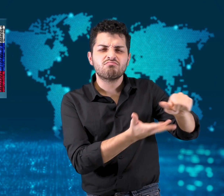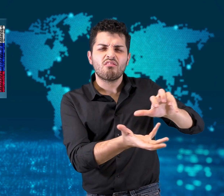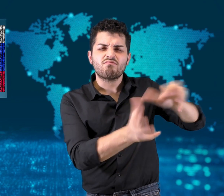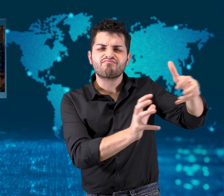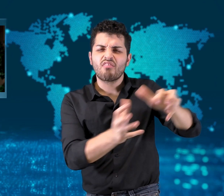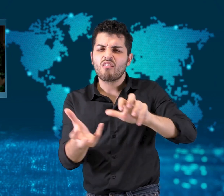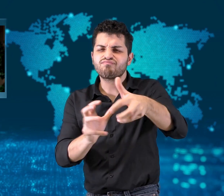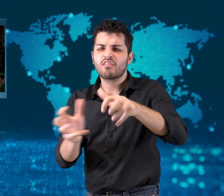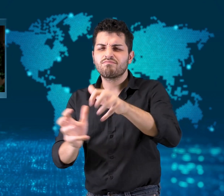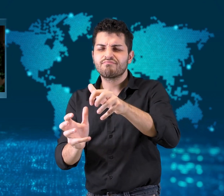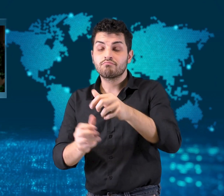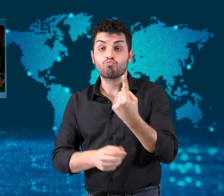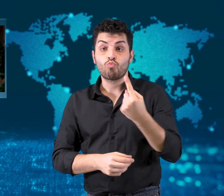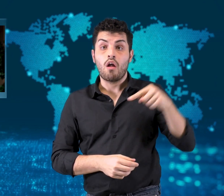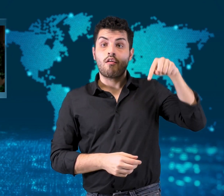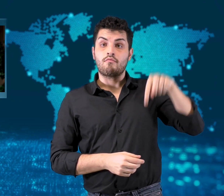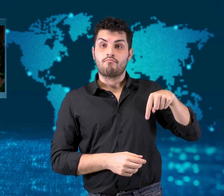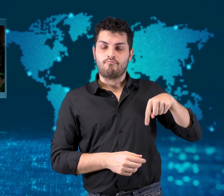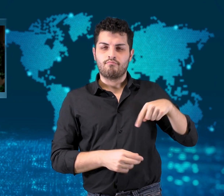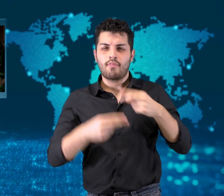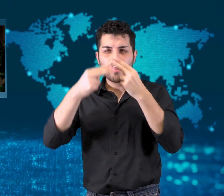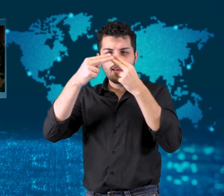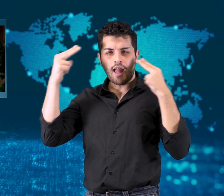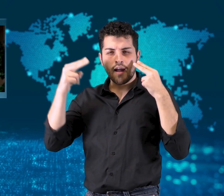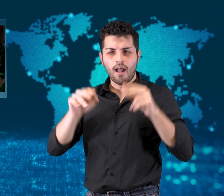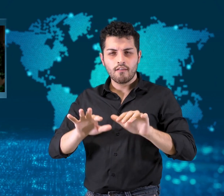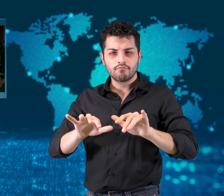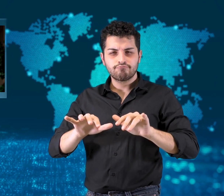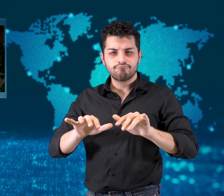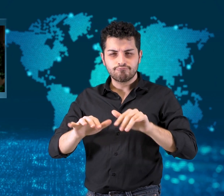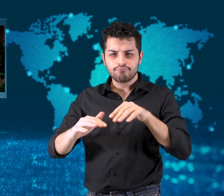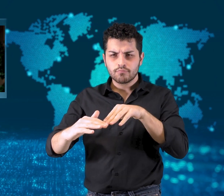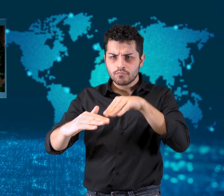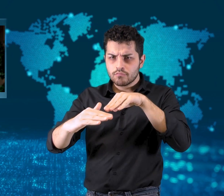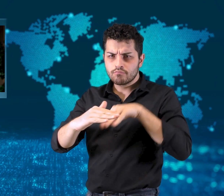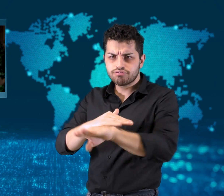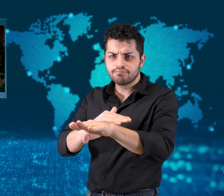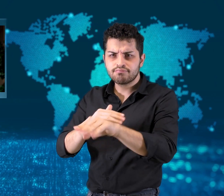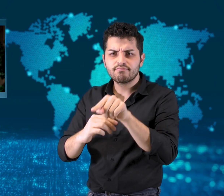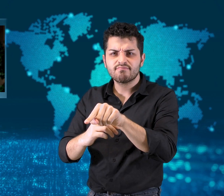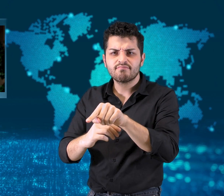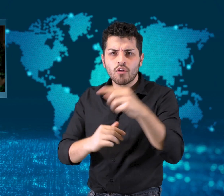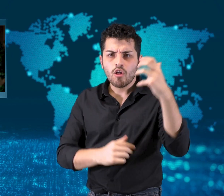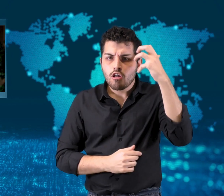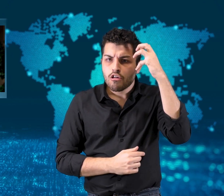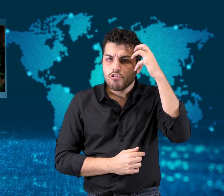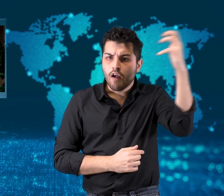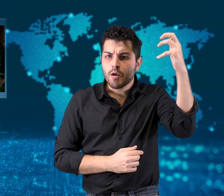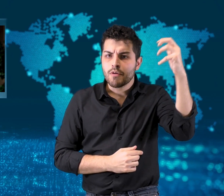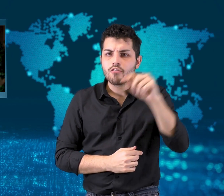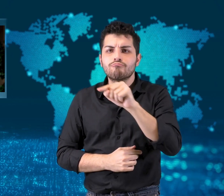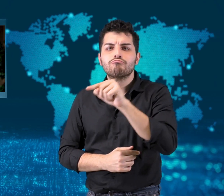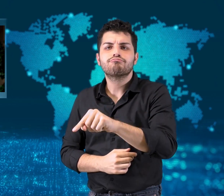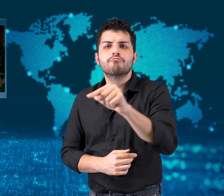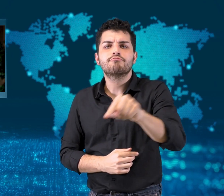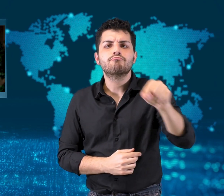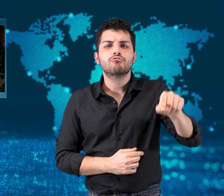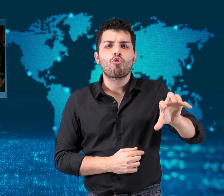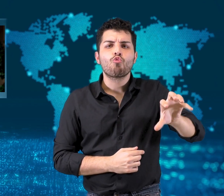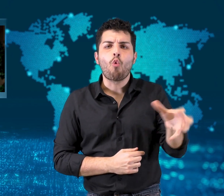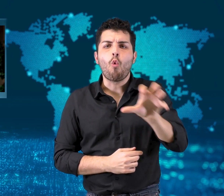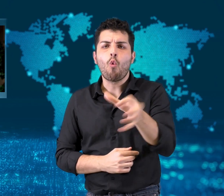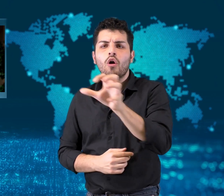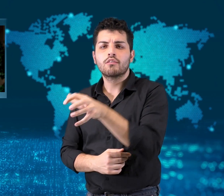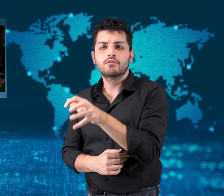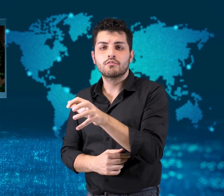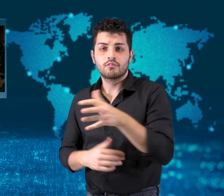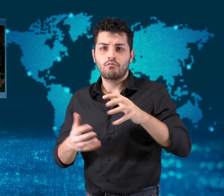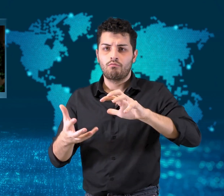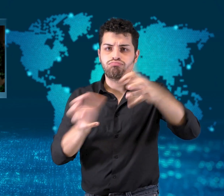One of the attacks was a hacking scheme that targeted several major